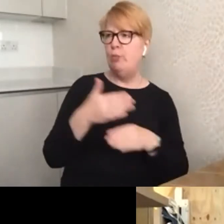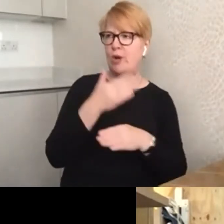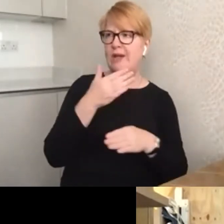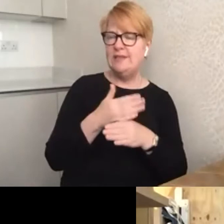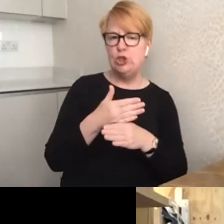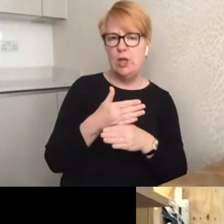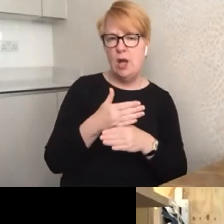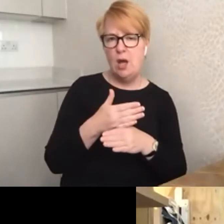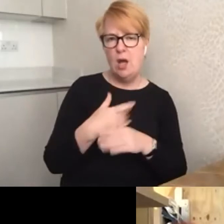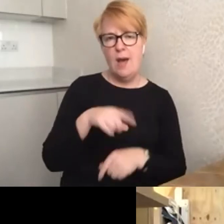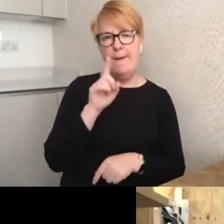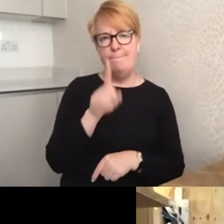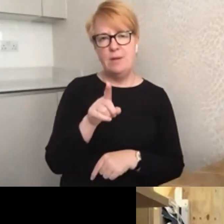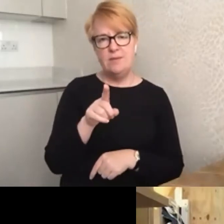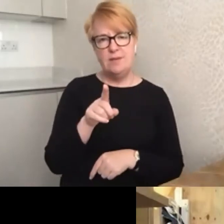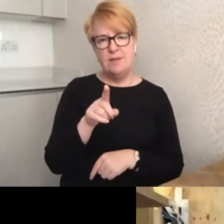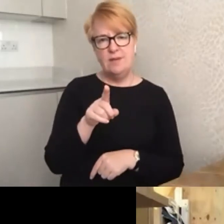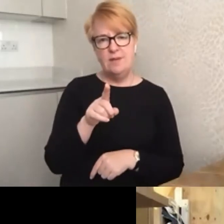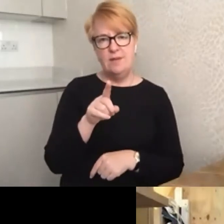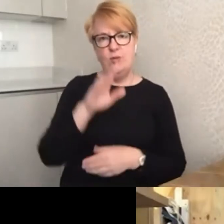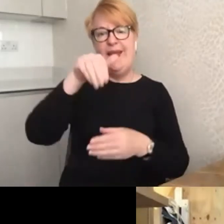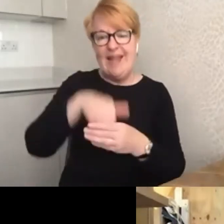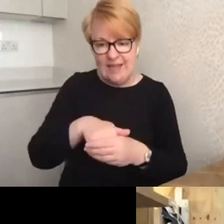that in order to be in the world, it has to form relationships,